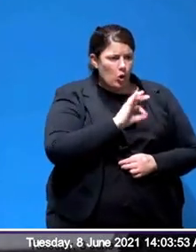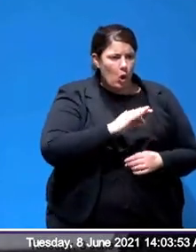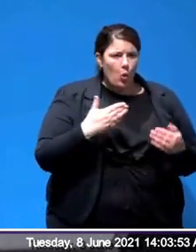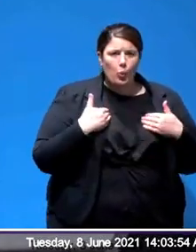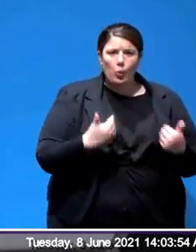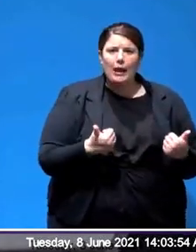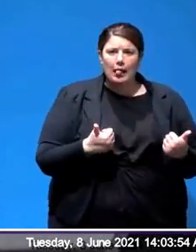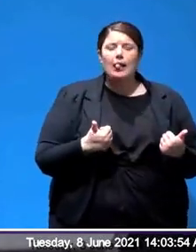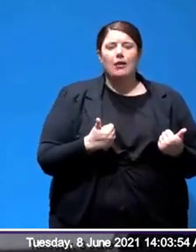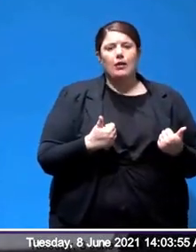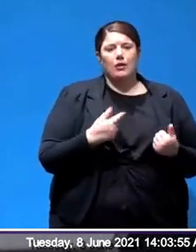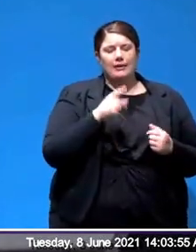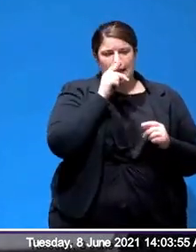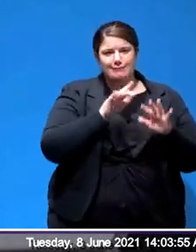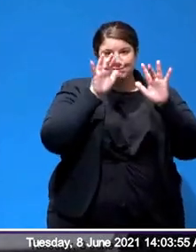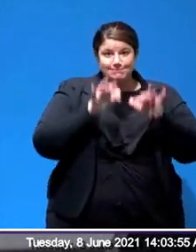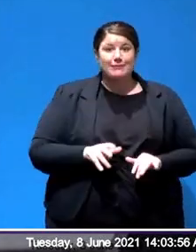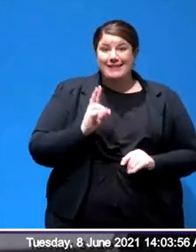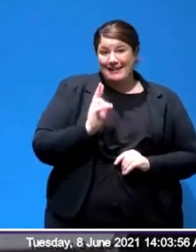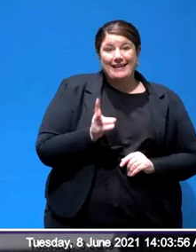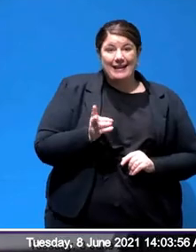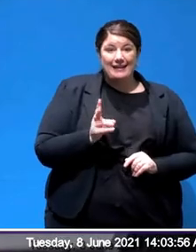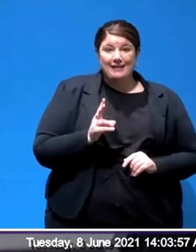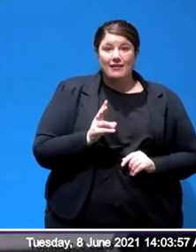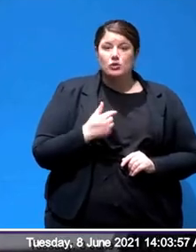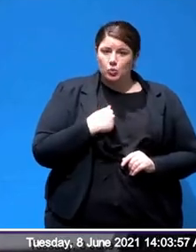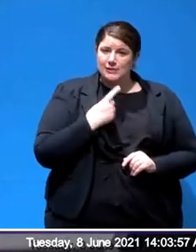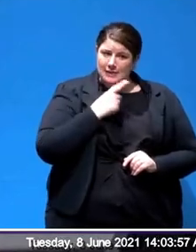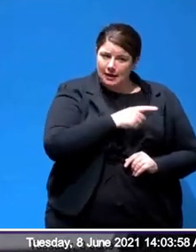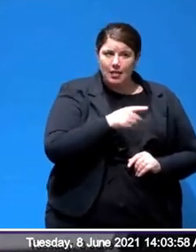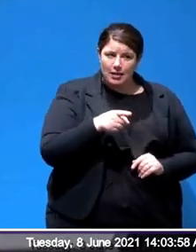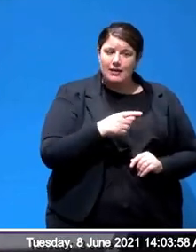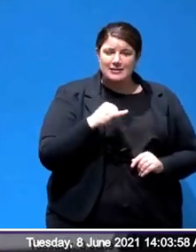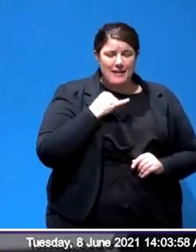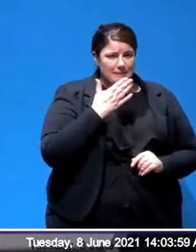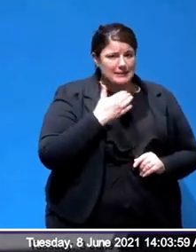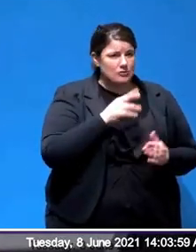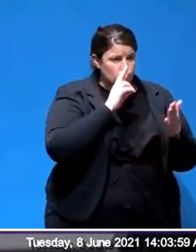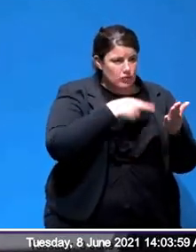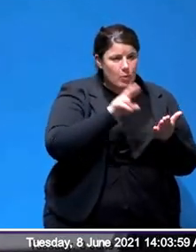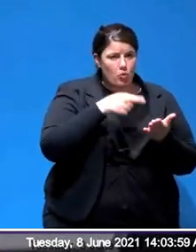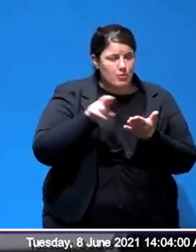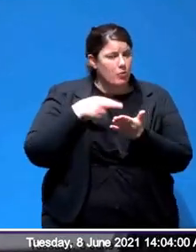it and escalate it. So we never discouraged staff from reporting. It was always encouraged.